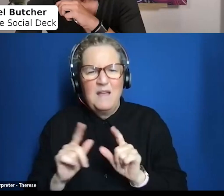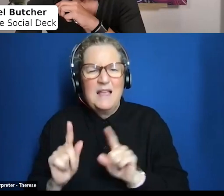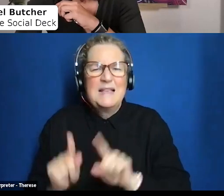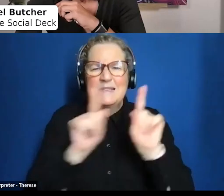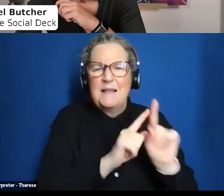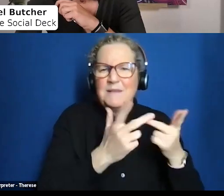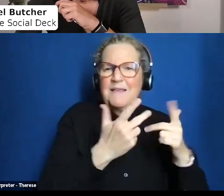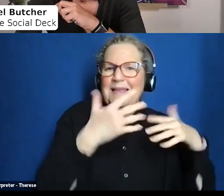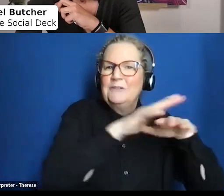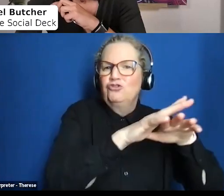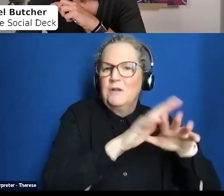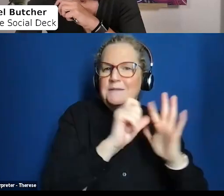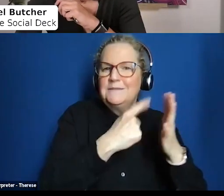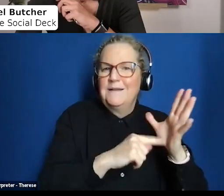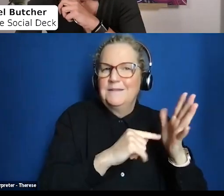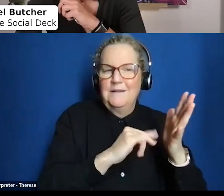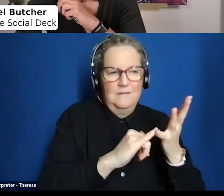data sets?